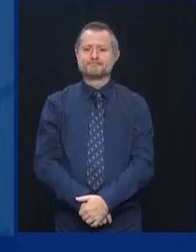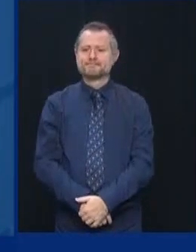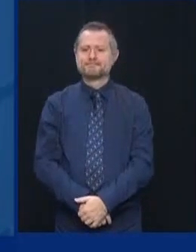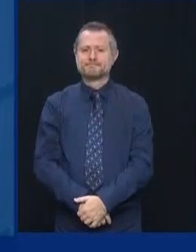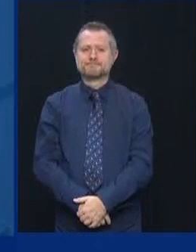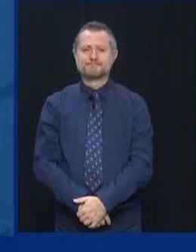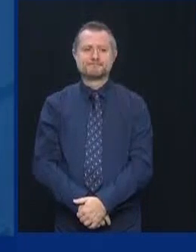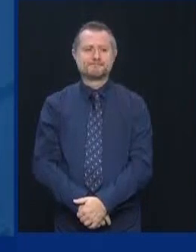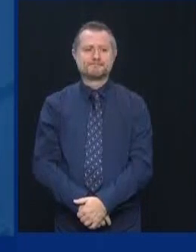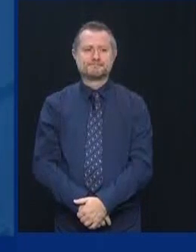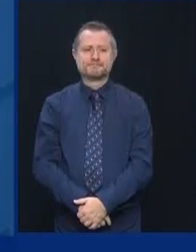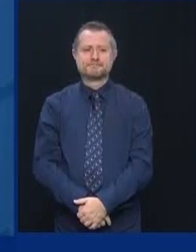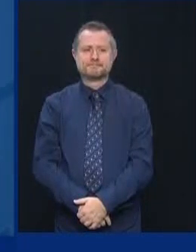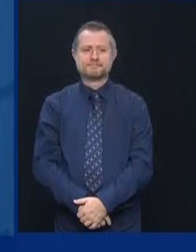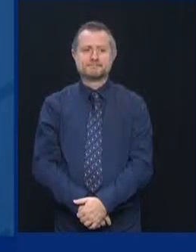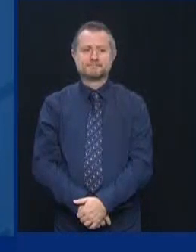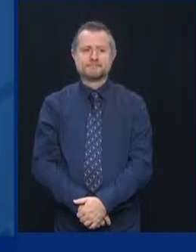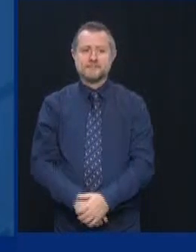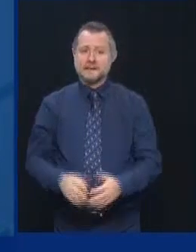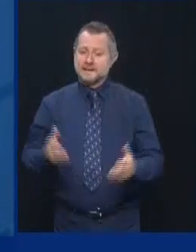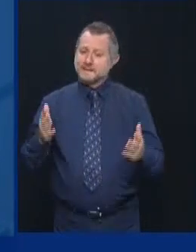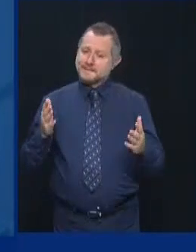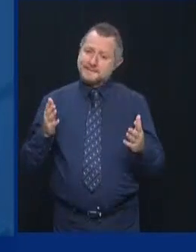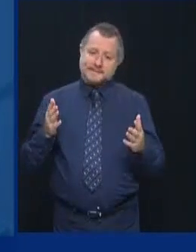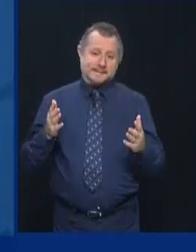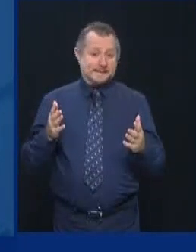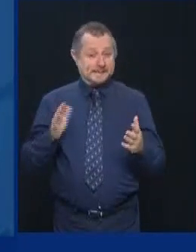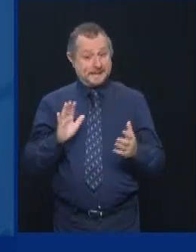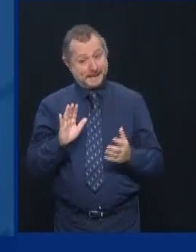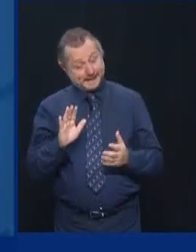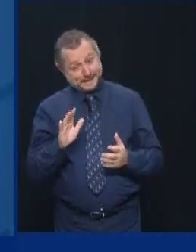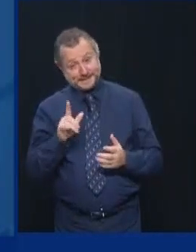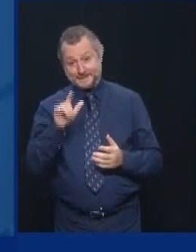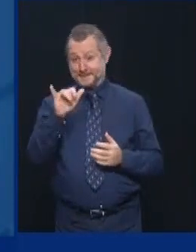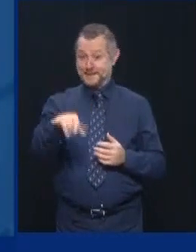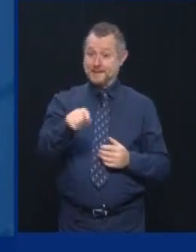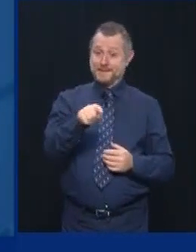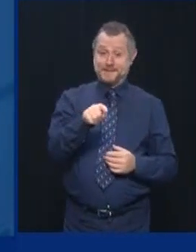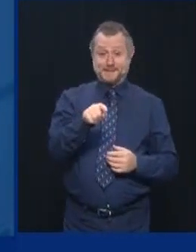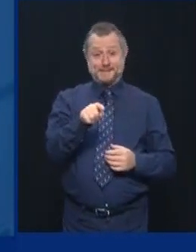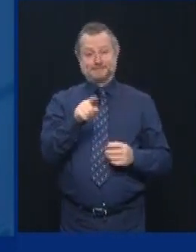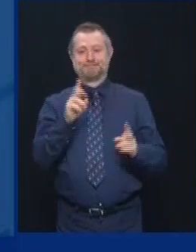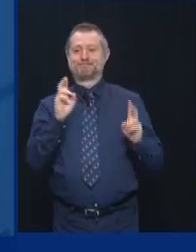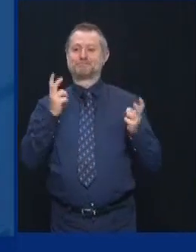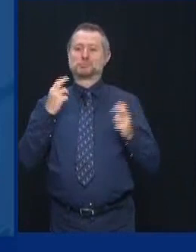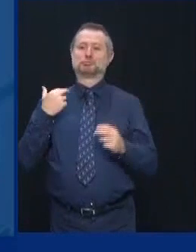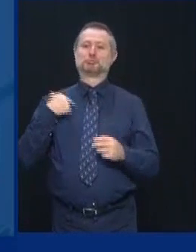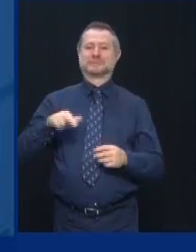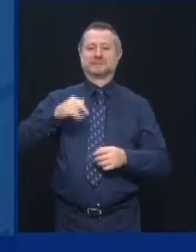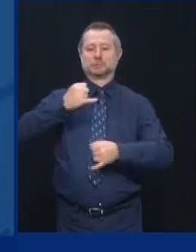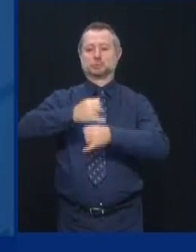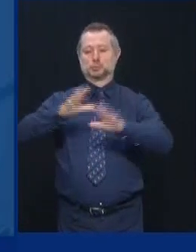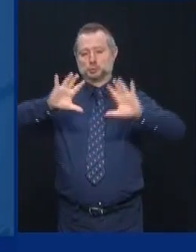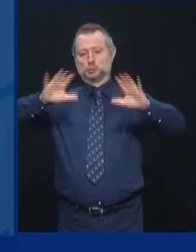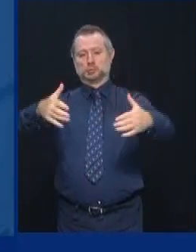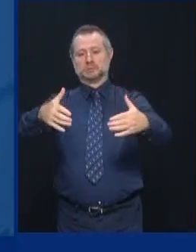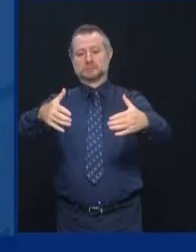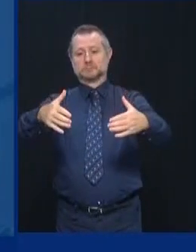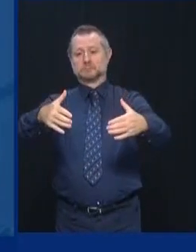HAPPEN? WHAT DID YOU THINK WAS GOING TO HAPPEN?